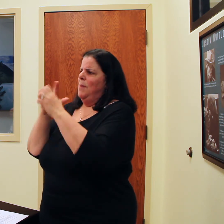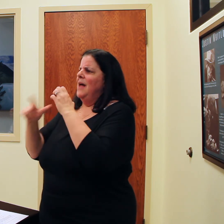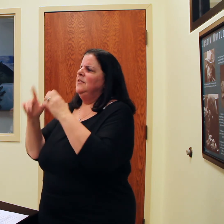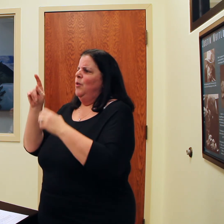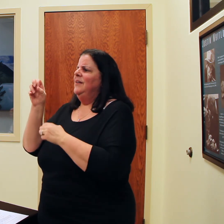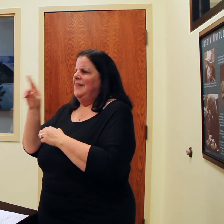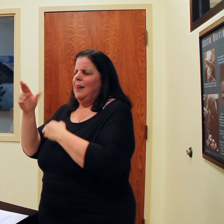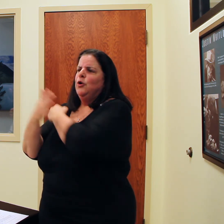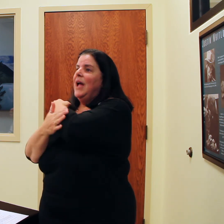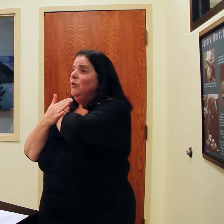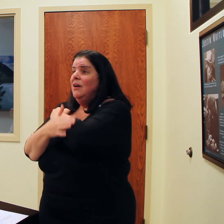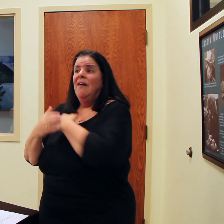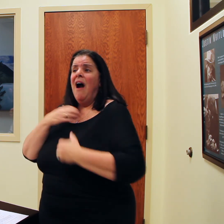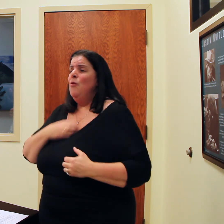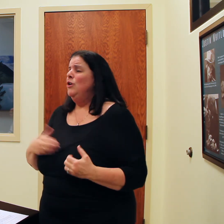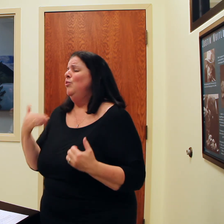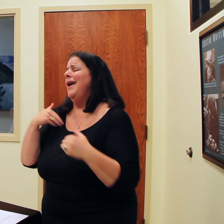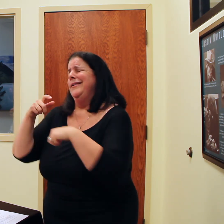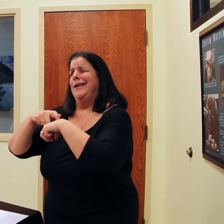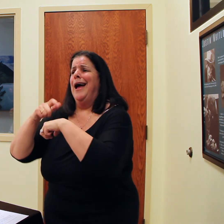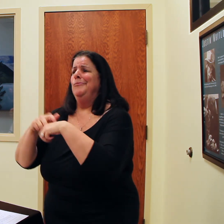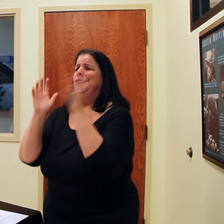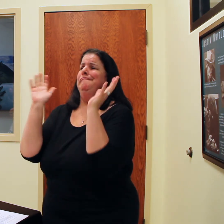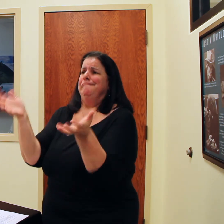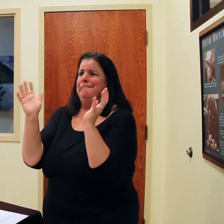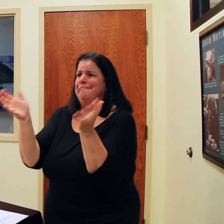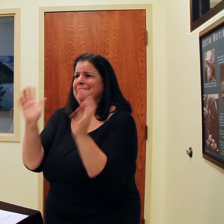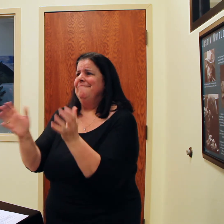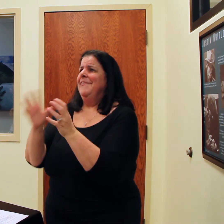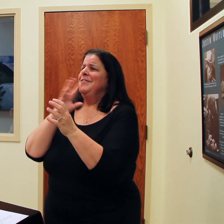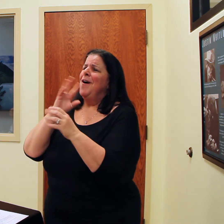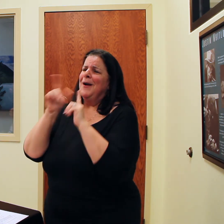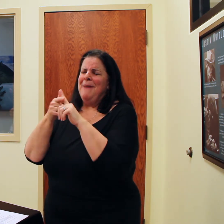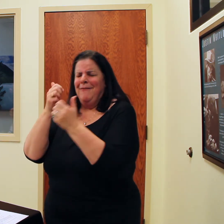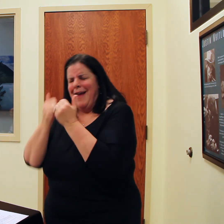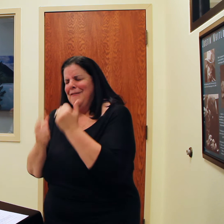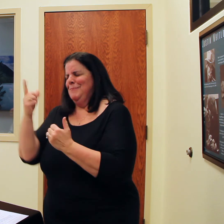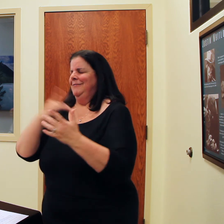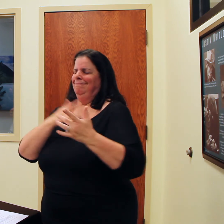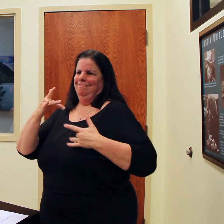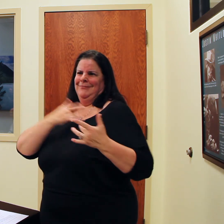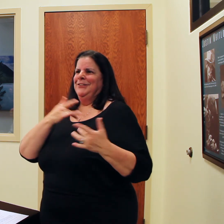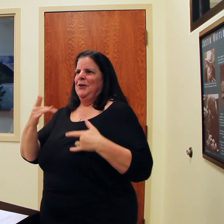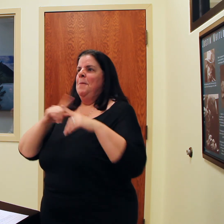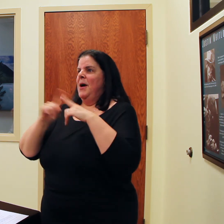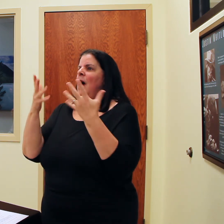I wish we had all the time in the world to stand here and address everybody's concerns, but I also want to make sure that they're addressed